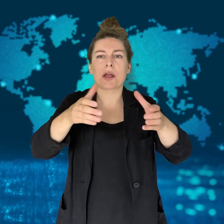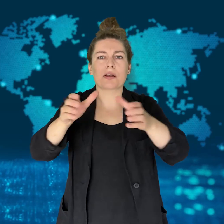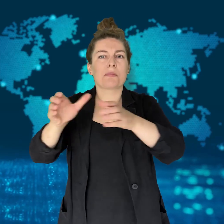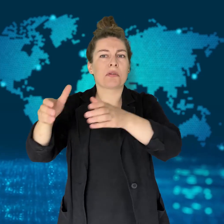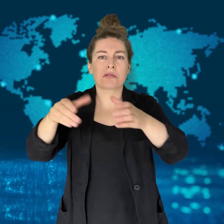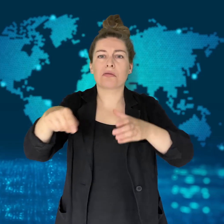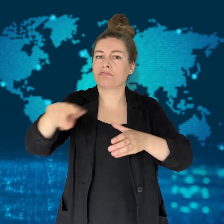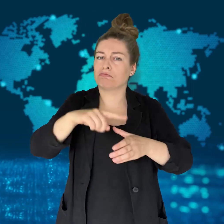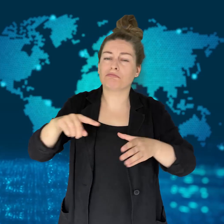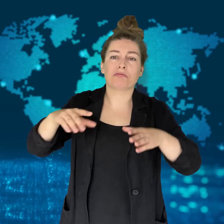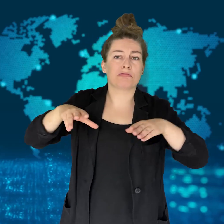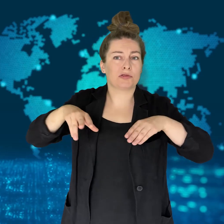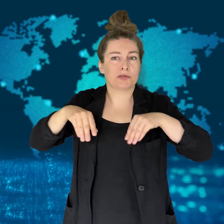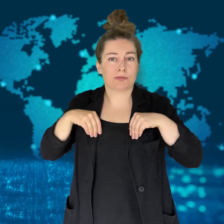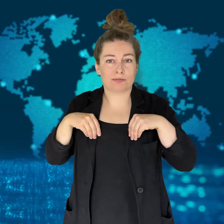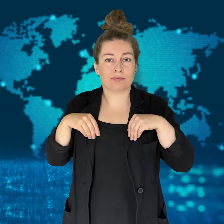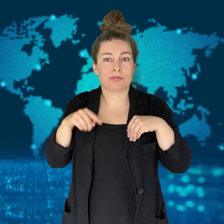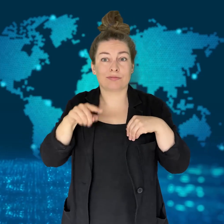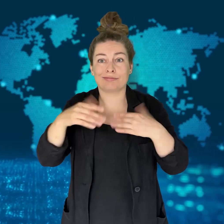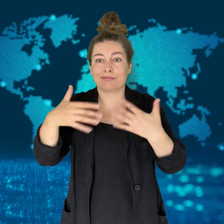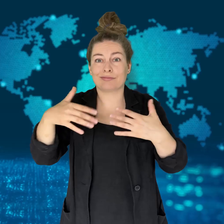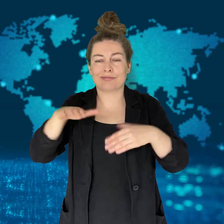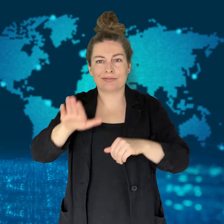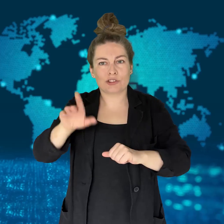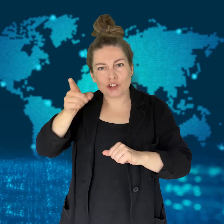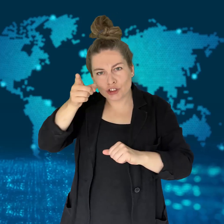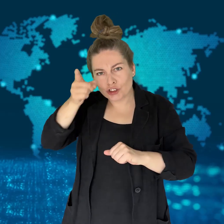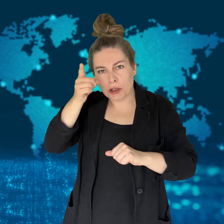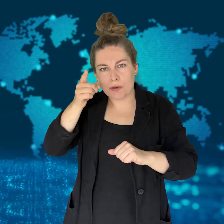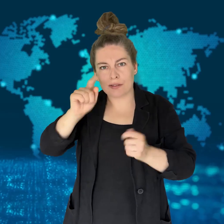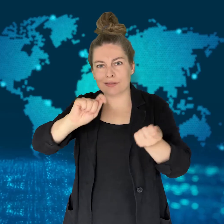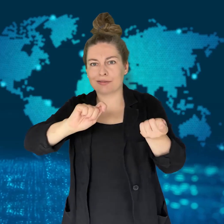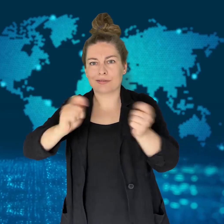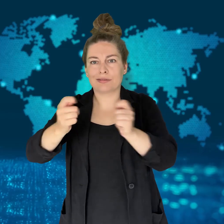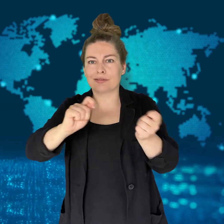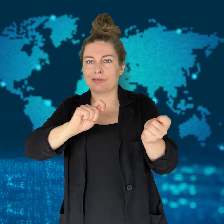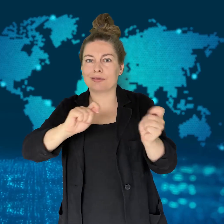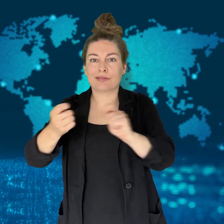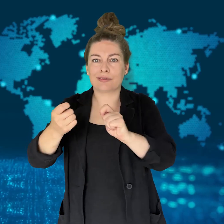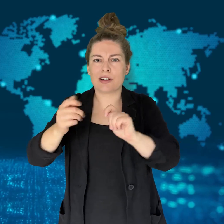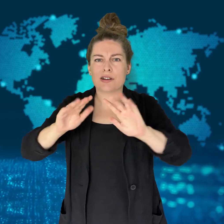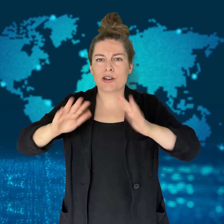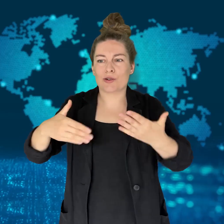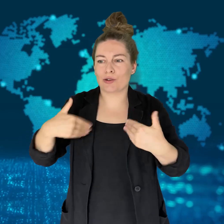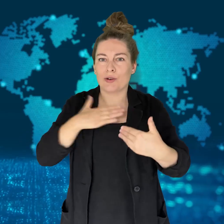Previously, the process took eight years.